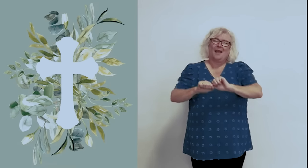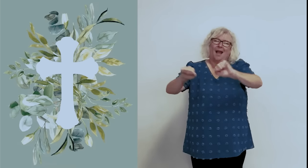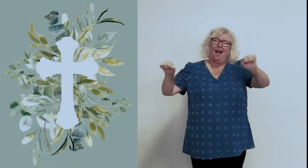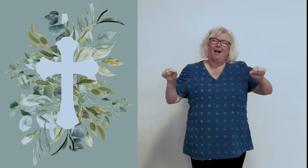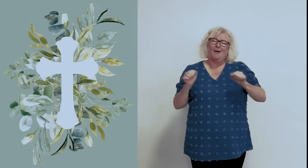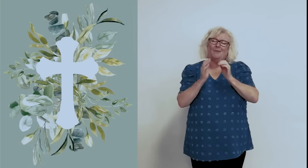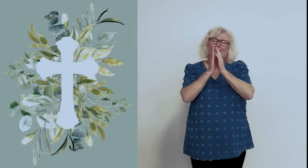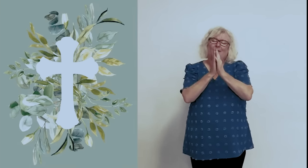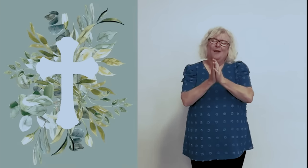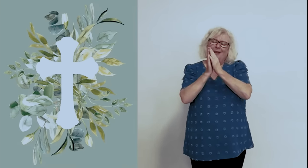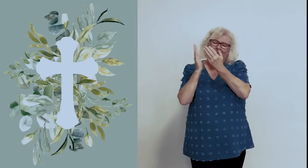receive our prayer.